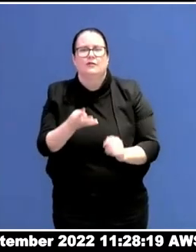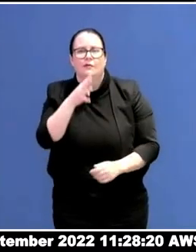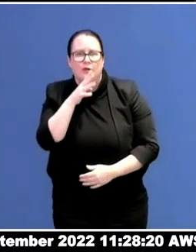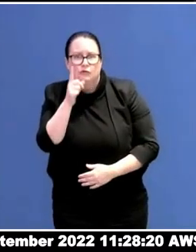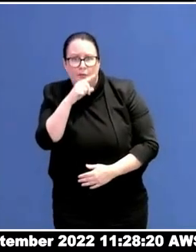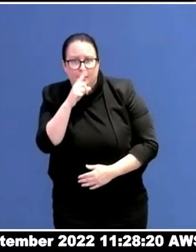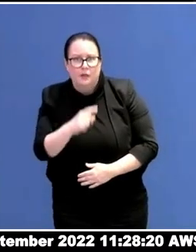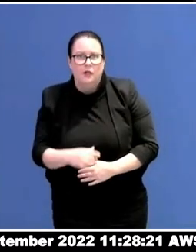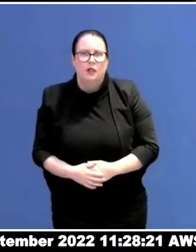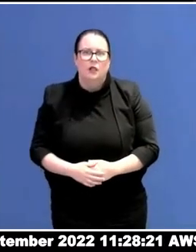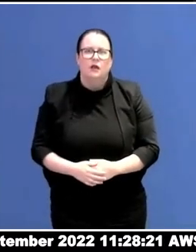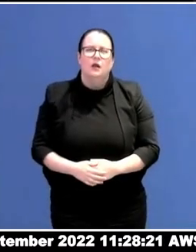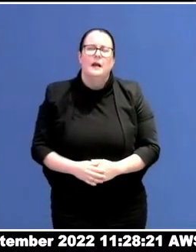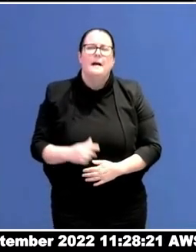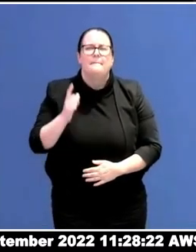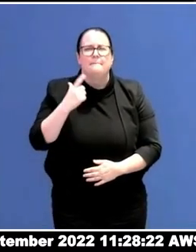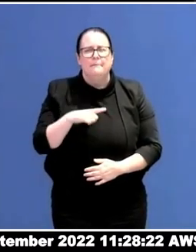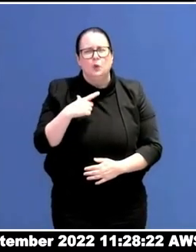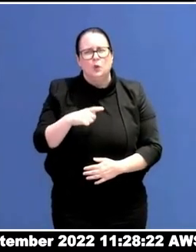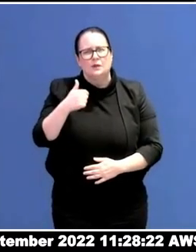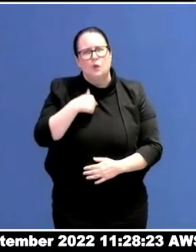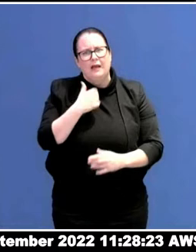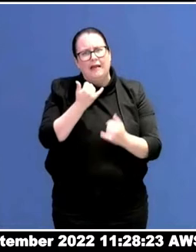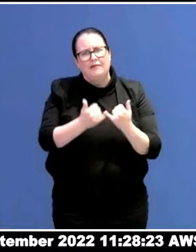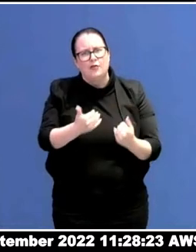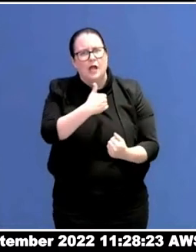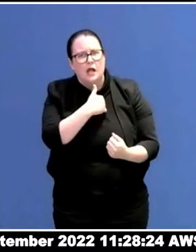Because we showed that kindness and that caring approach, that touch is really quite